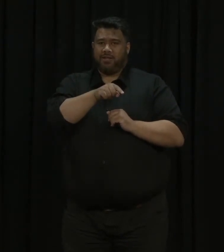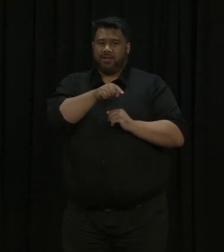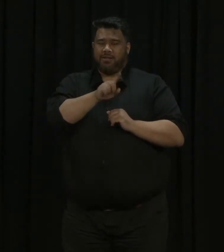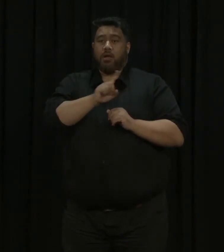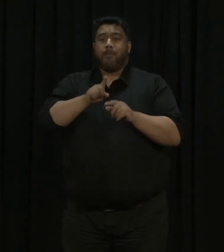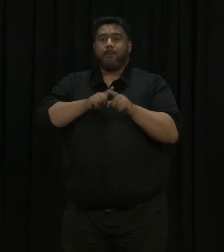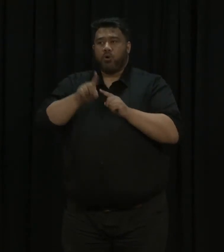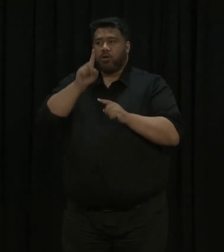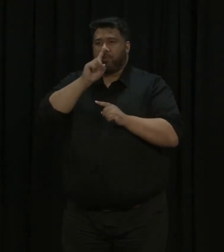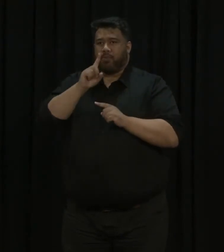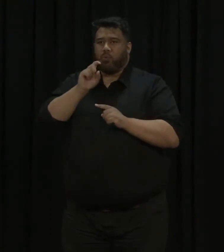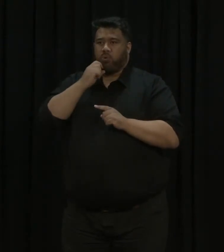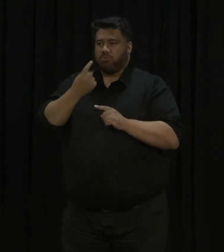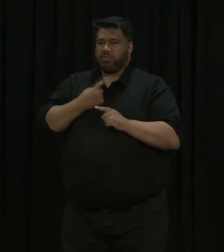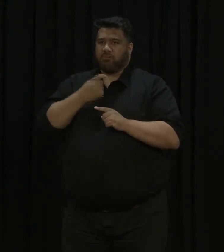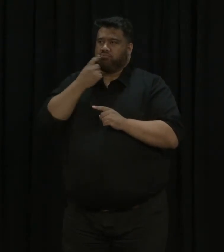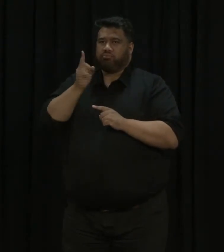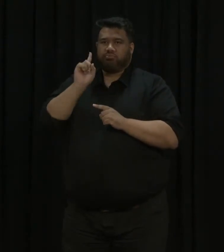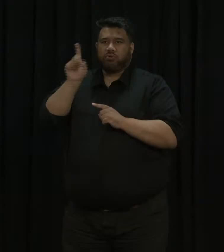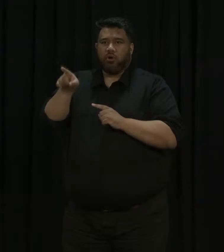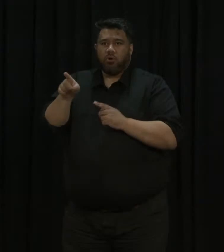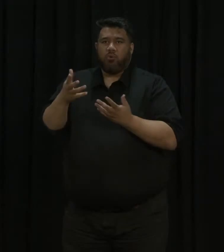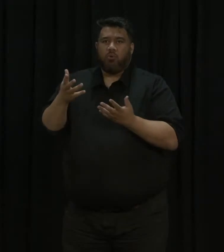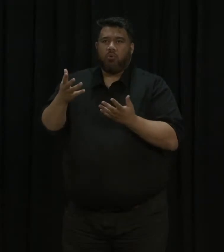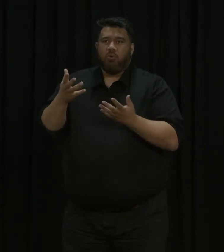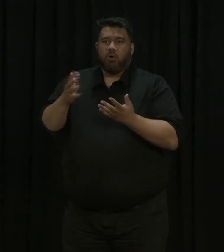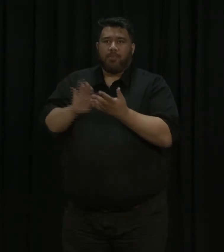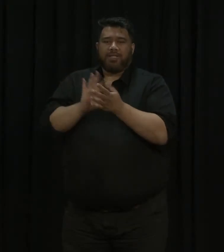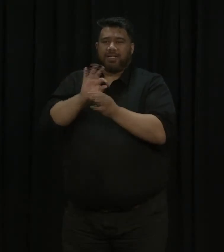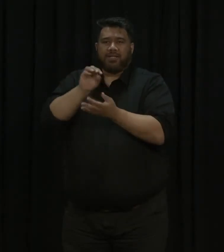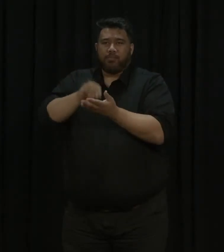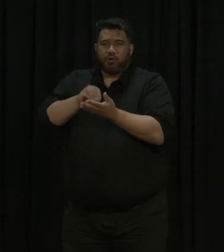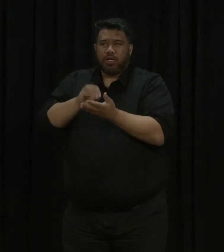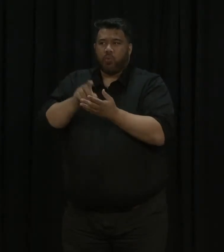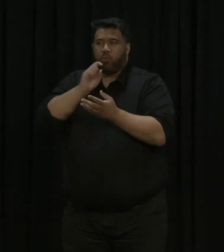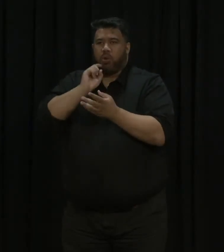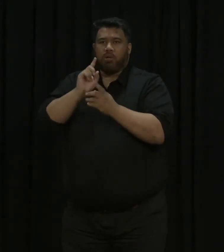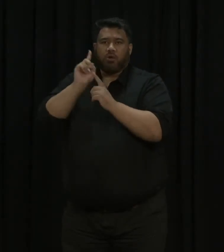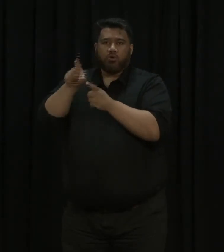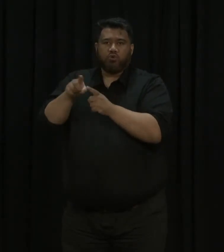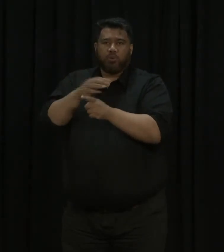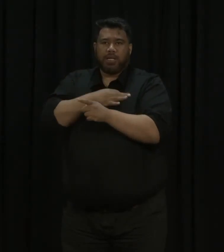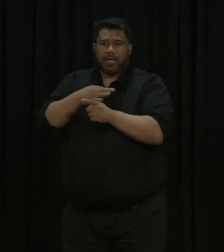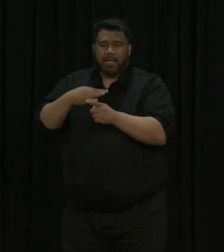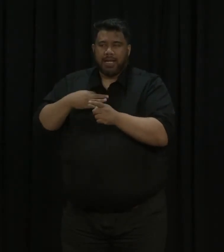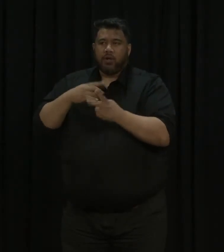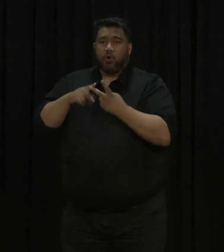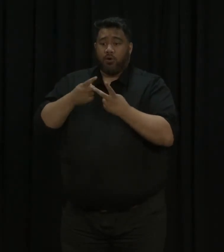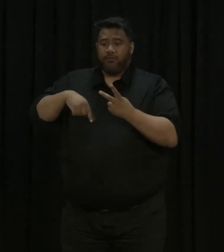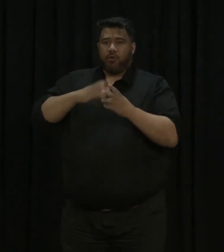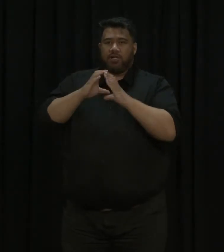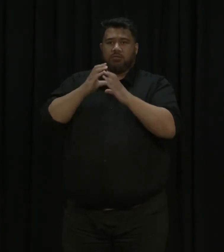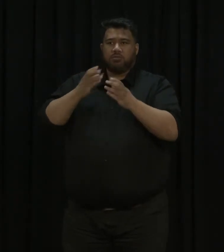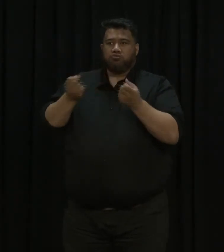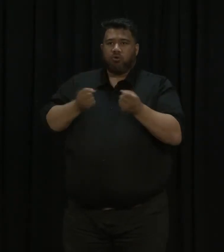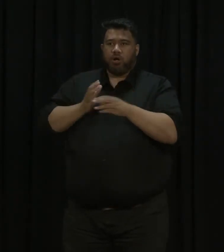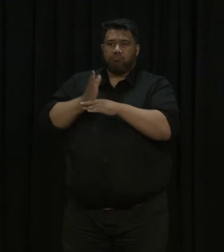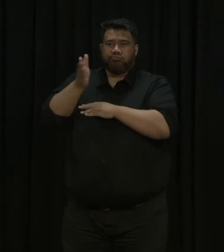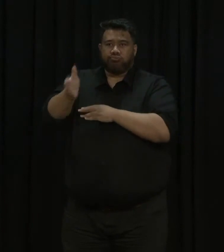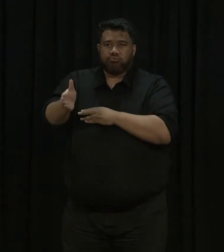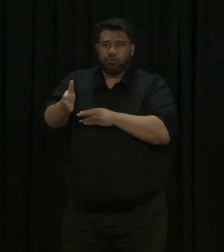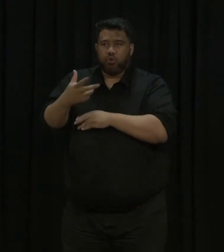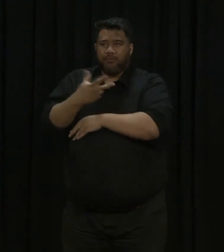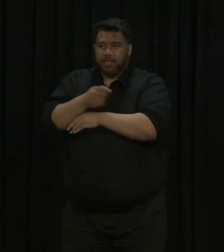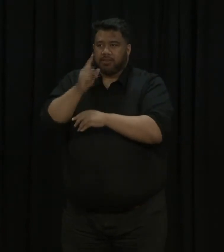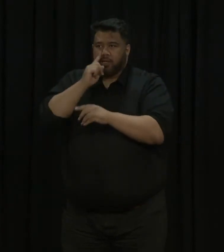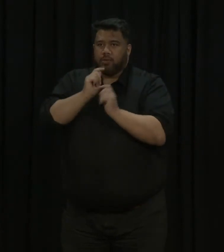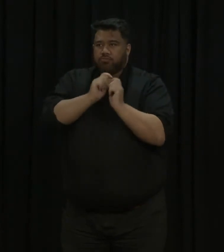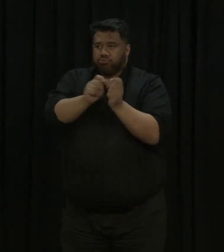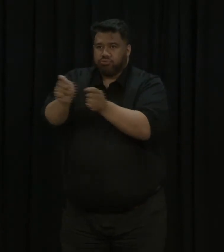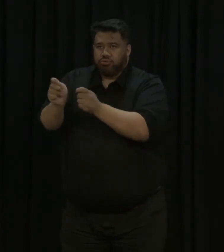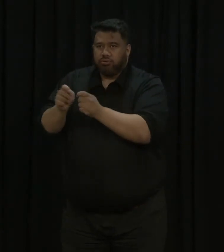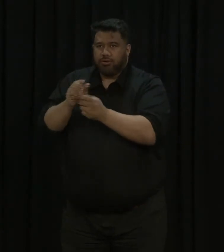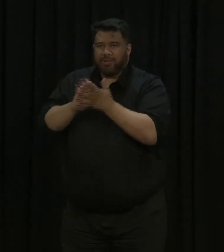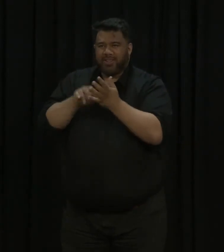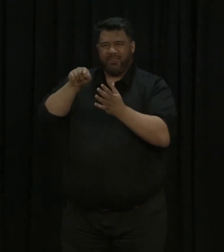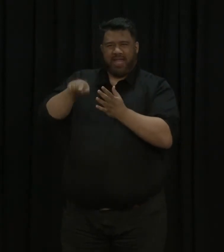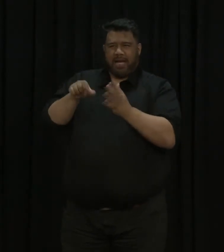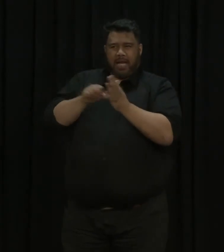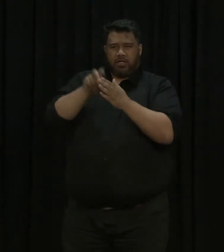1% who were booked in to get i.